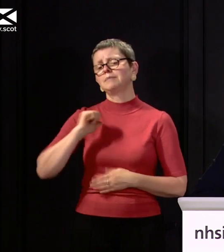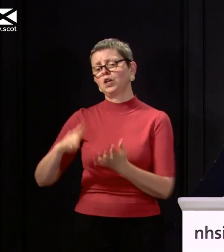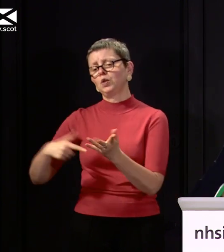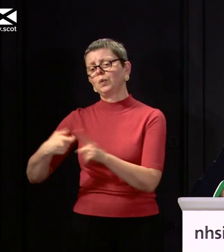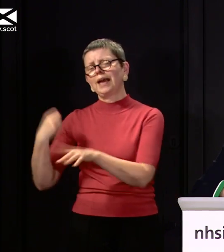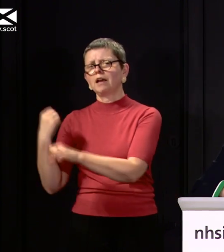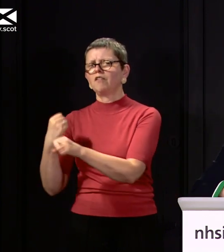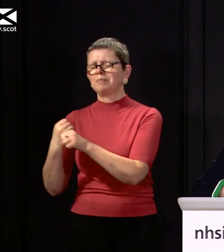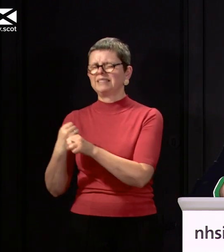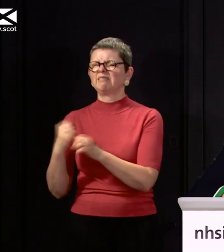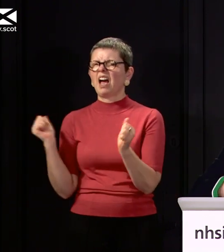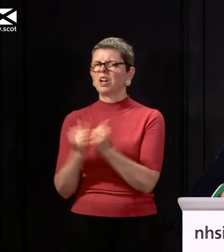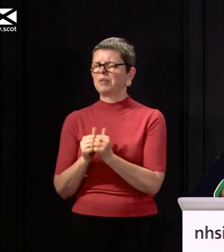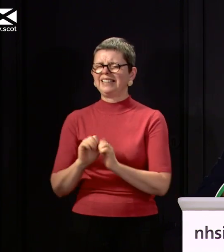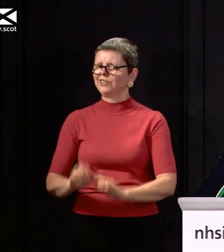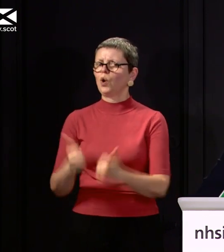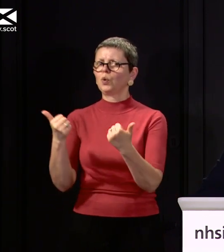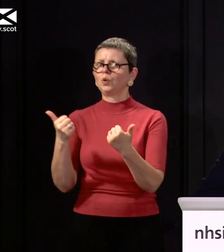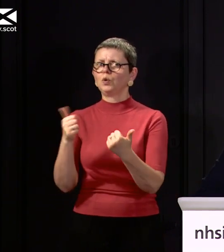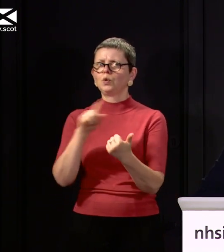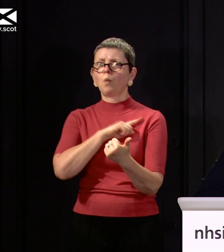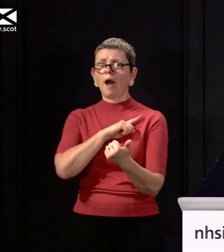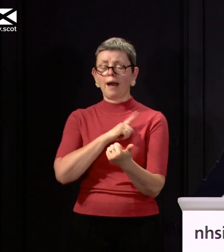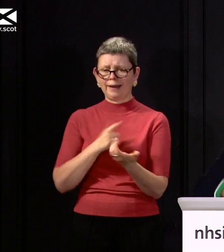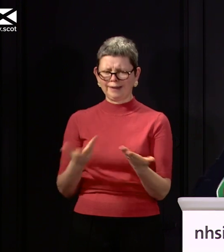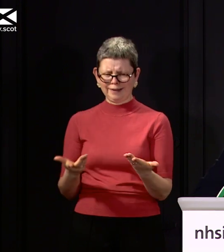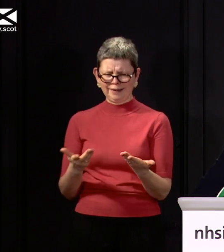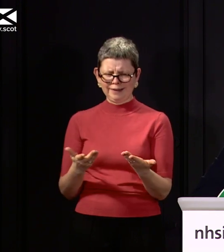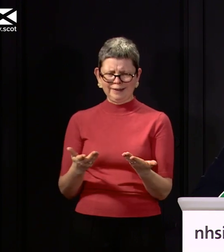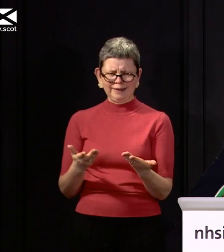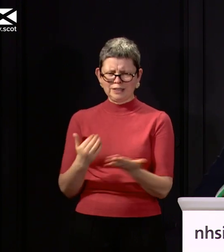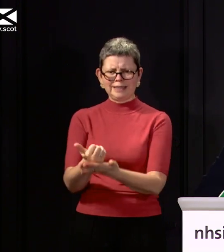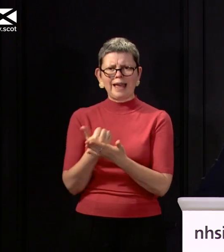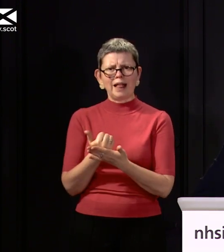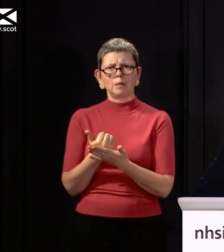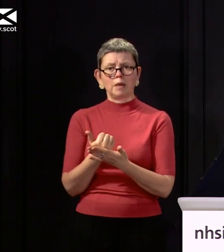because they risked undermining the clear message which is, stay at home, and follow